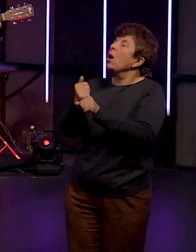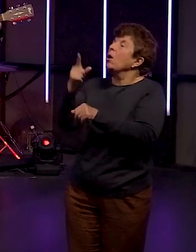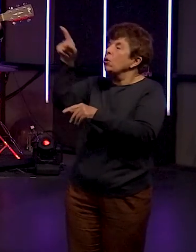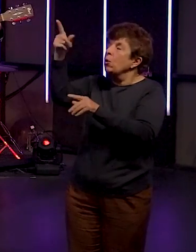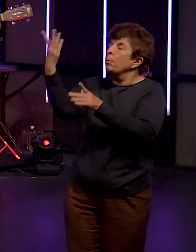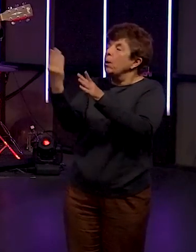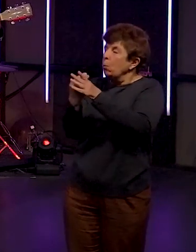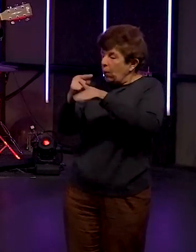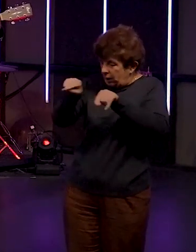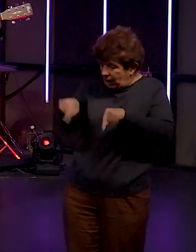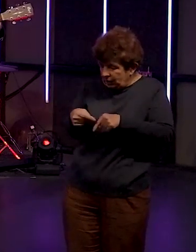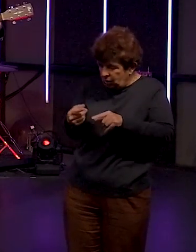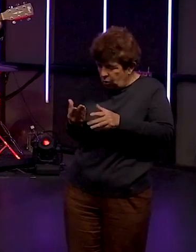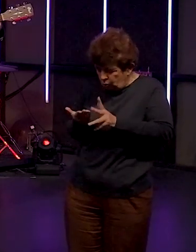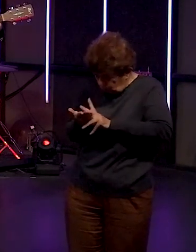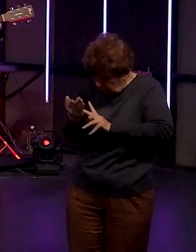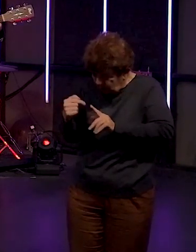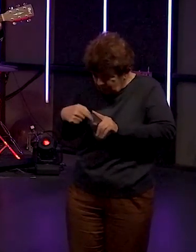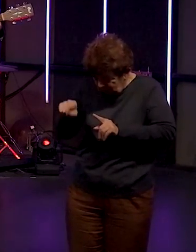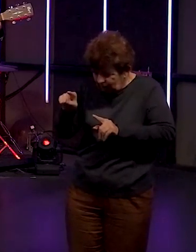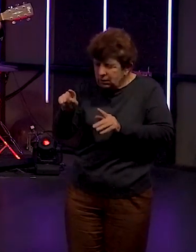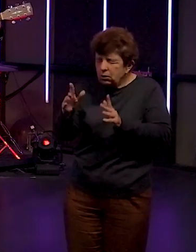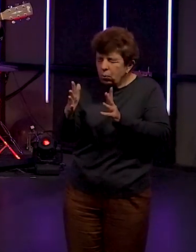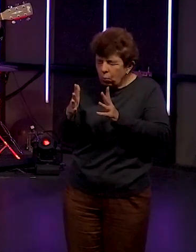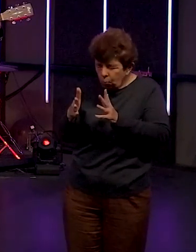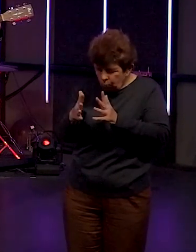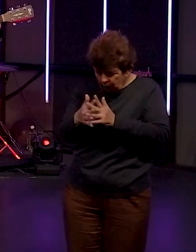throughout our week. Lord God be with us through our change